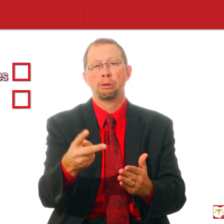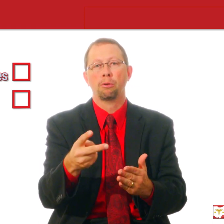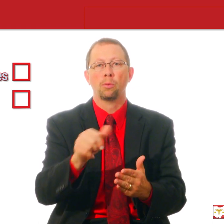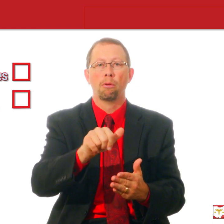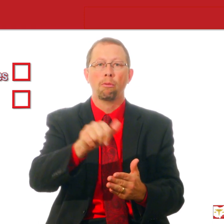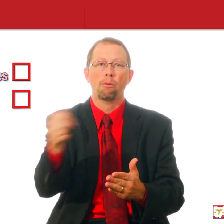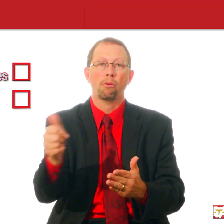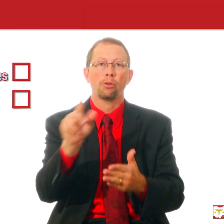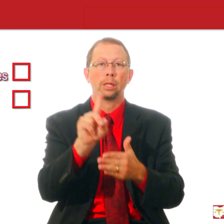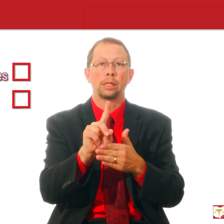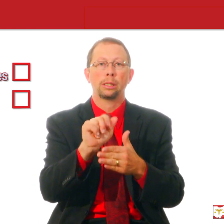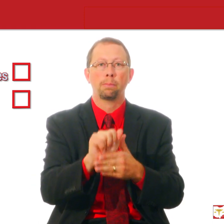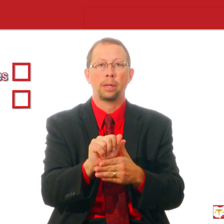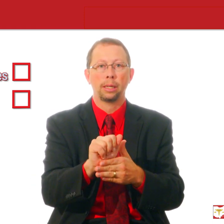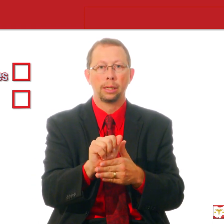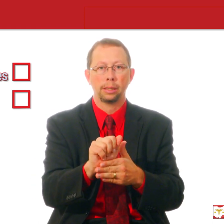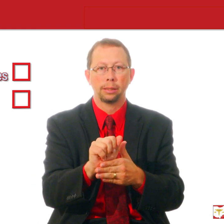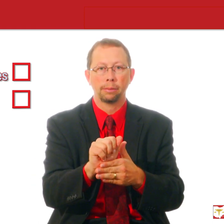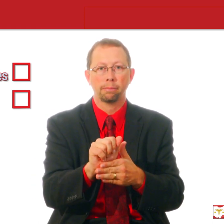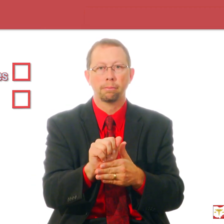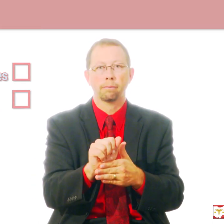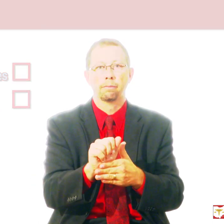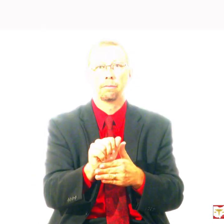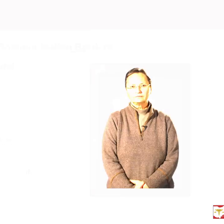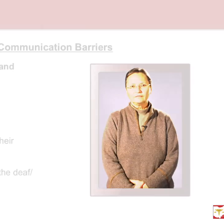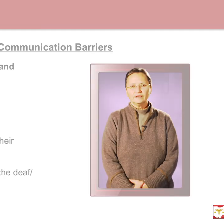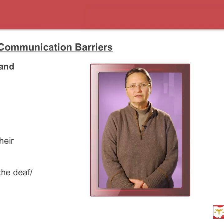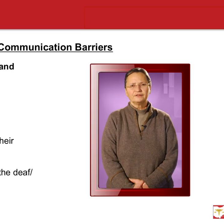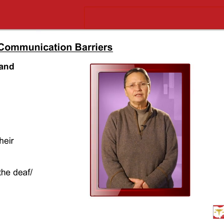or it might be a secondary disability.